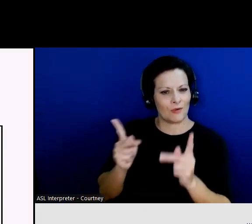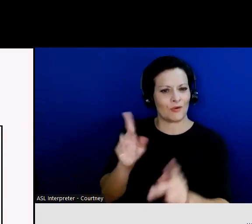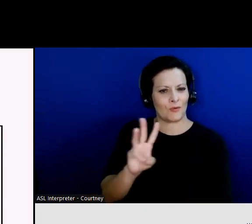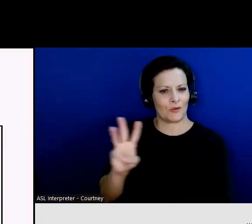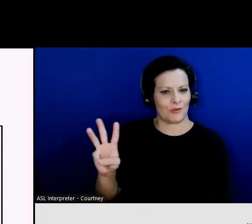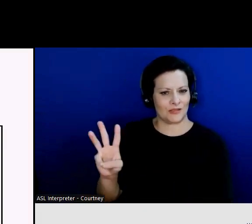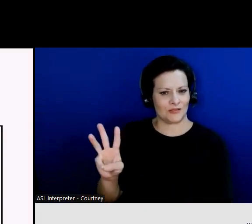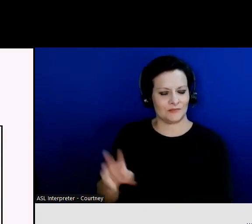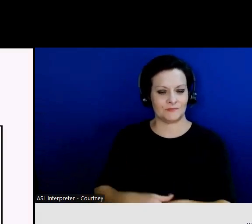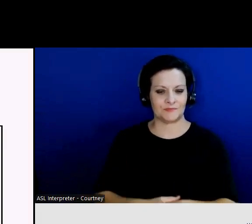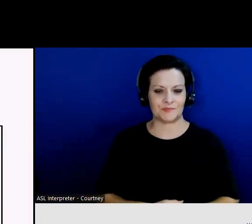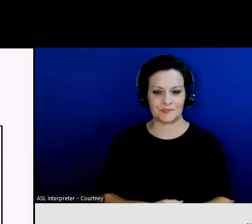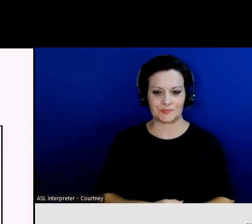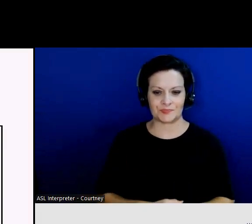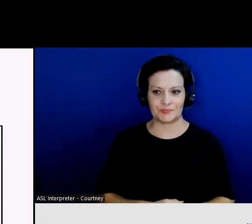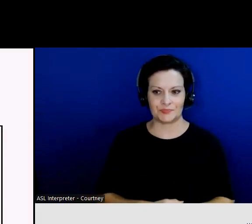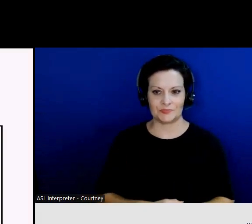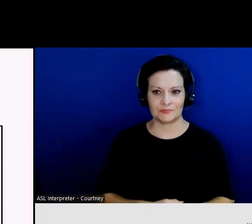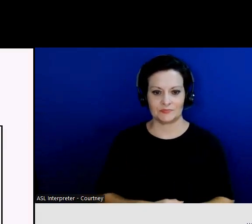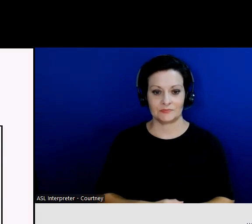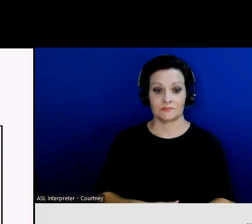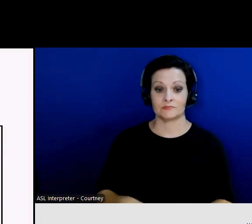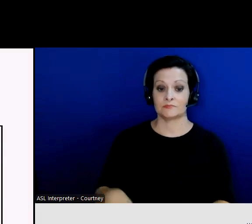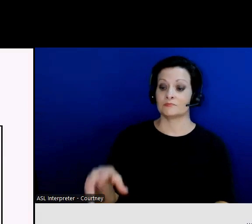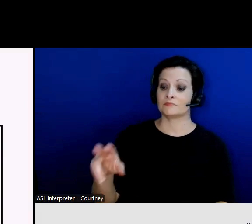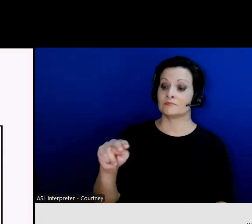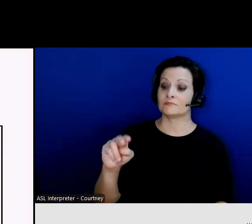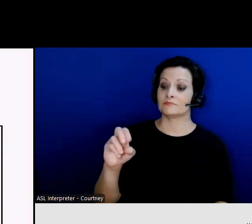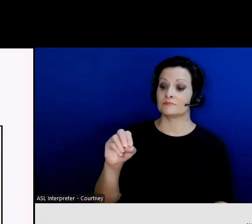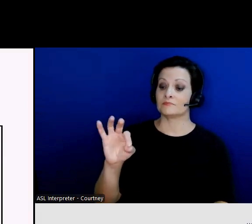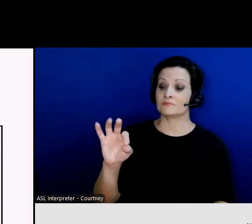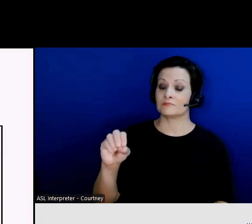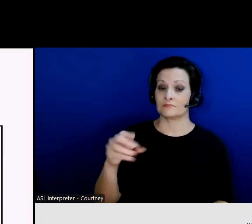In addition, the NOFO includes links to attachments and other